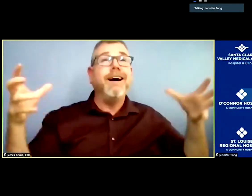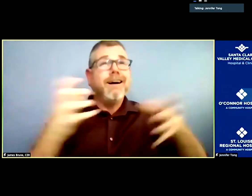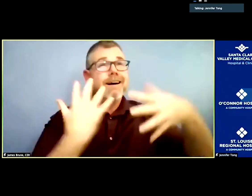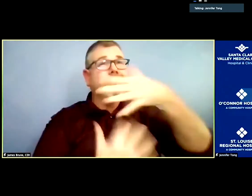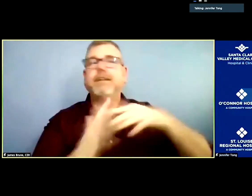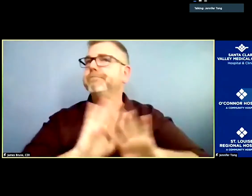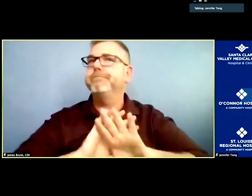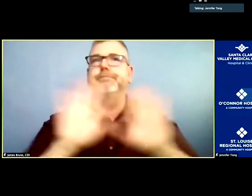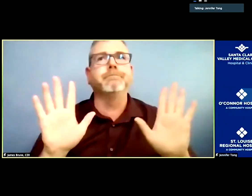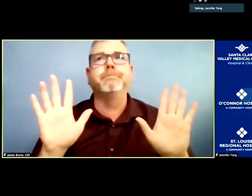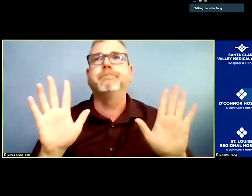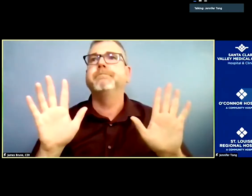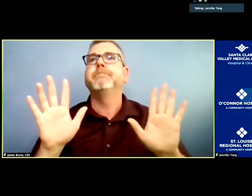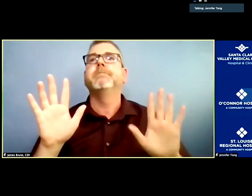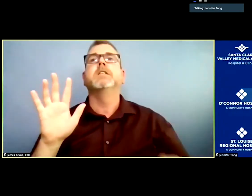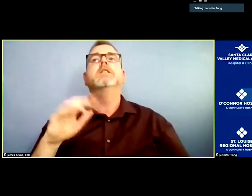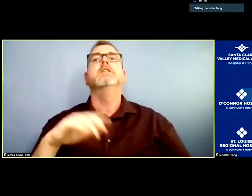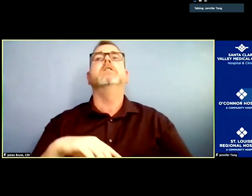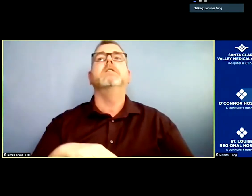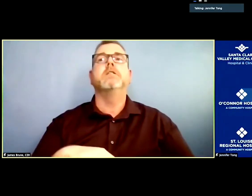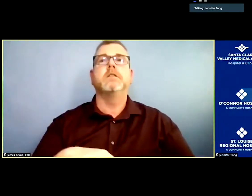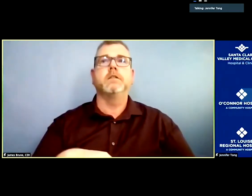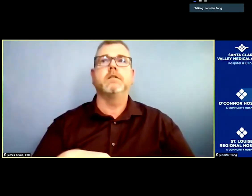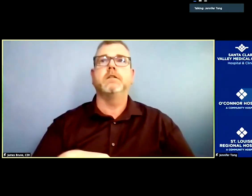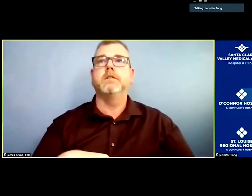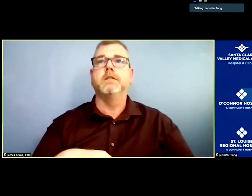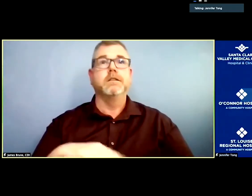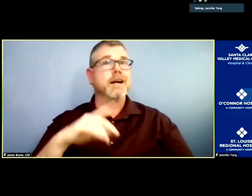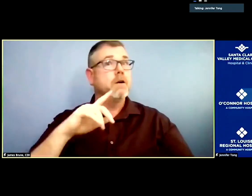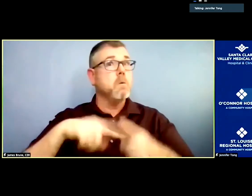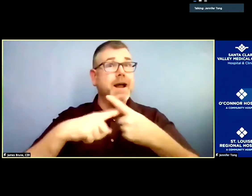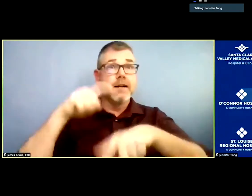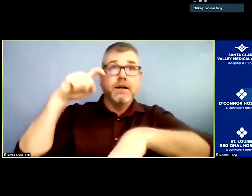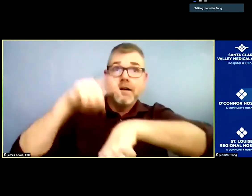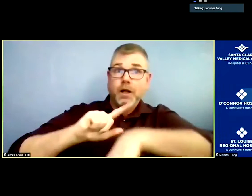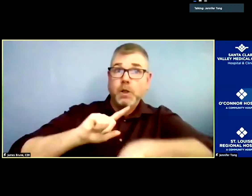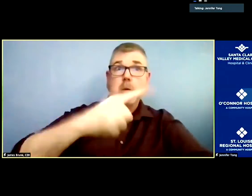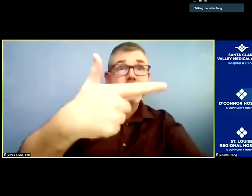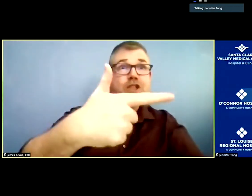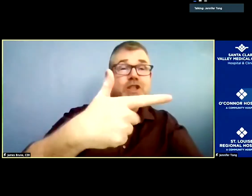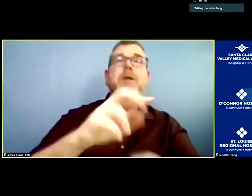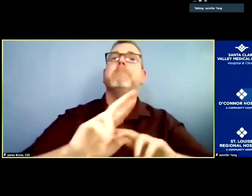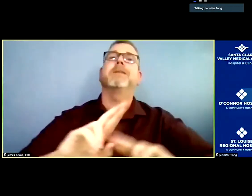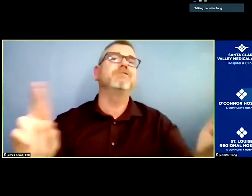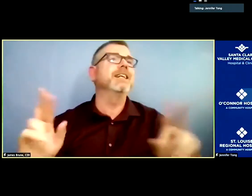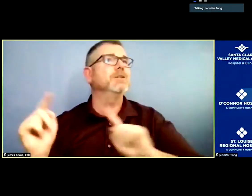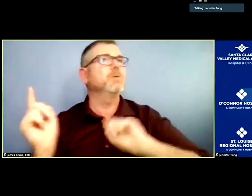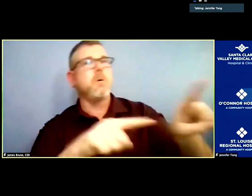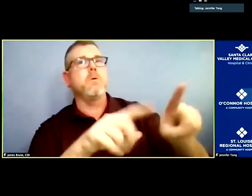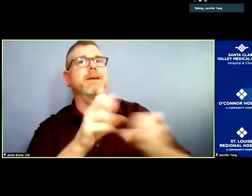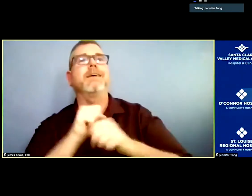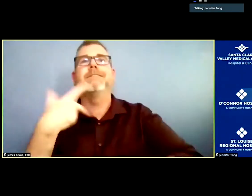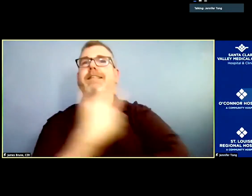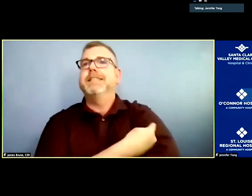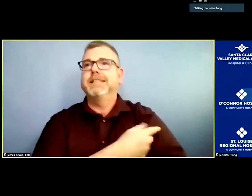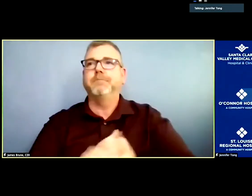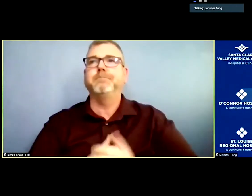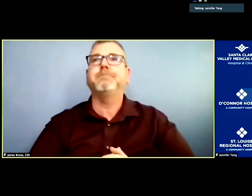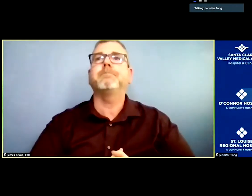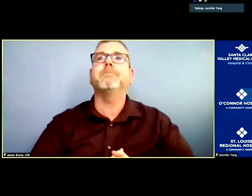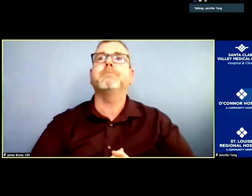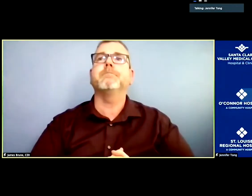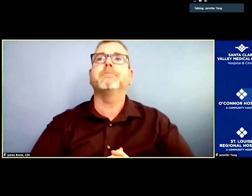and information about how to schedule a vaccine, please visit our website sccFREEvax.org.